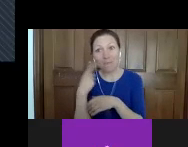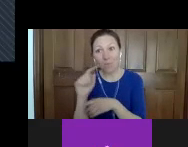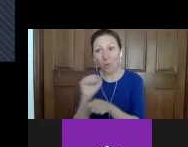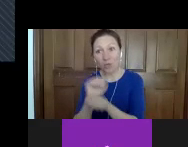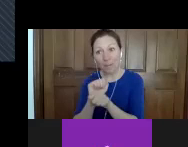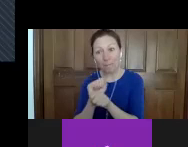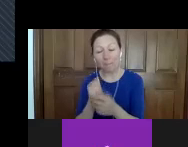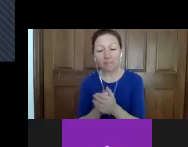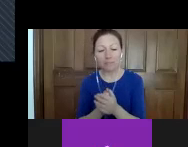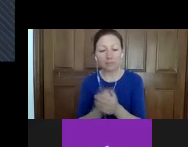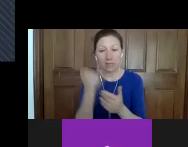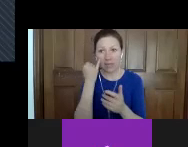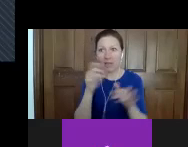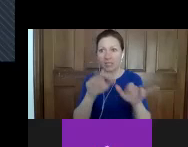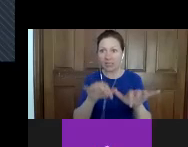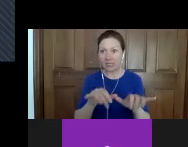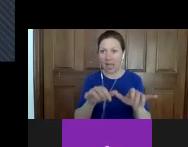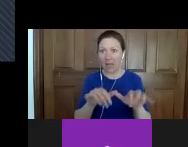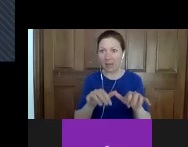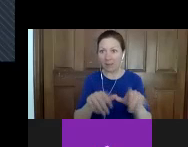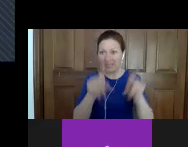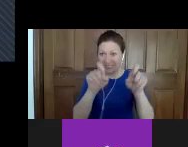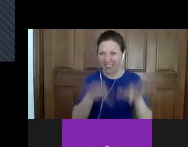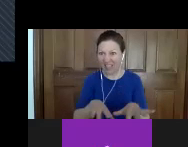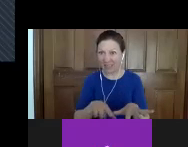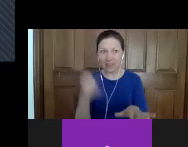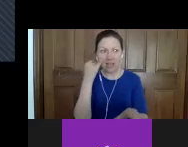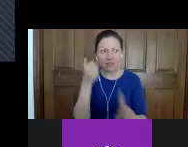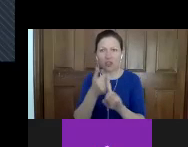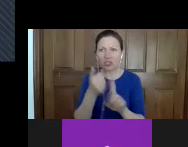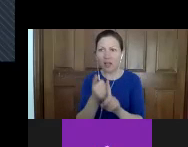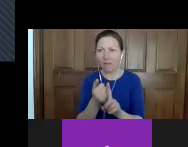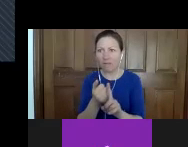you're visually impaired and the job interview involves a typing test, disclosing that you